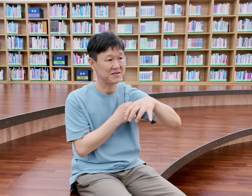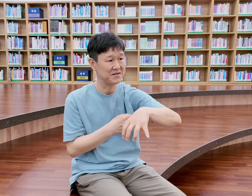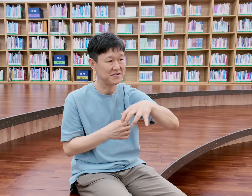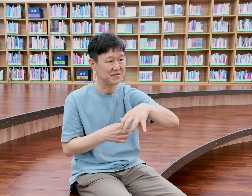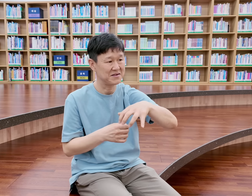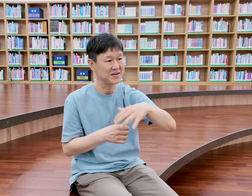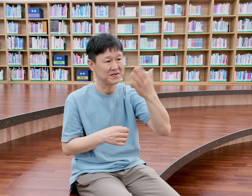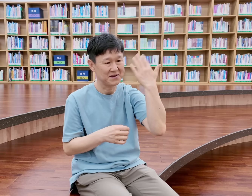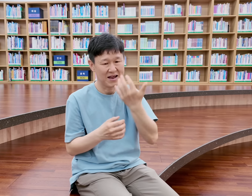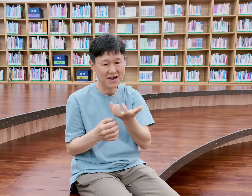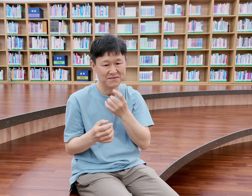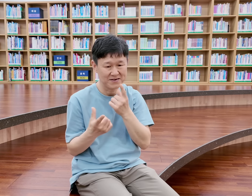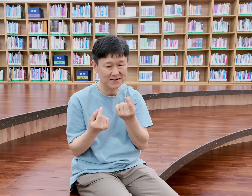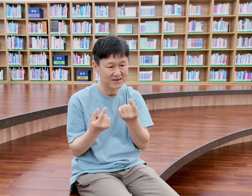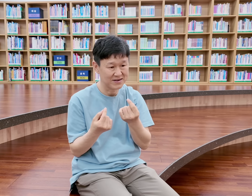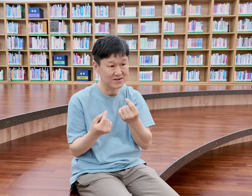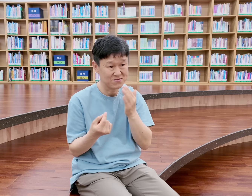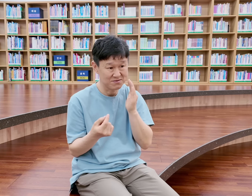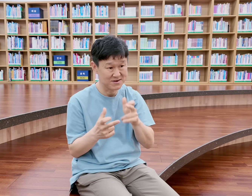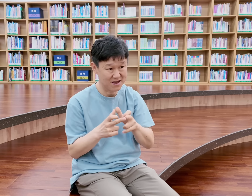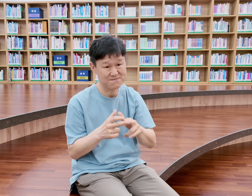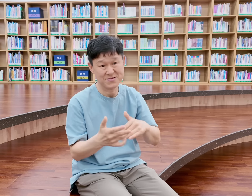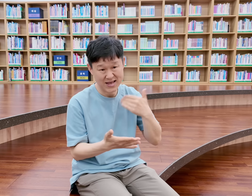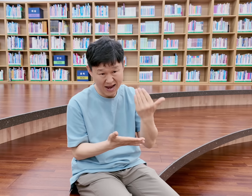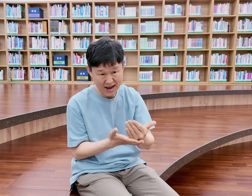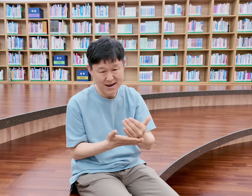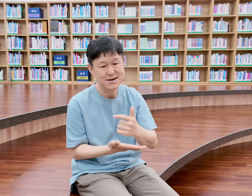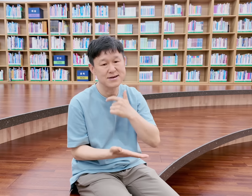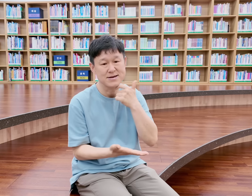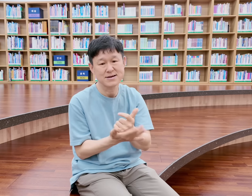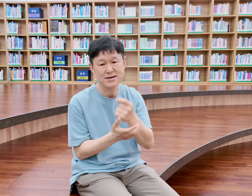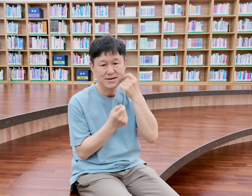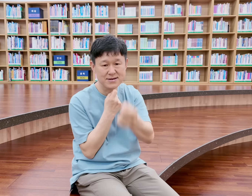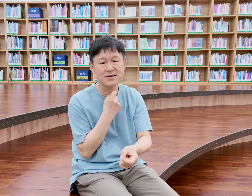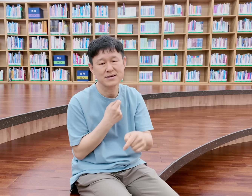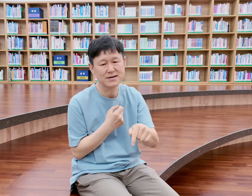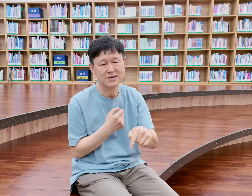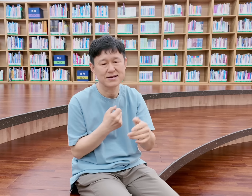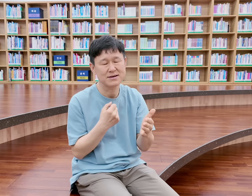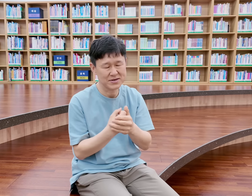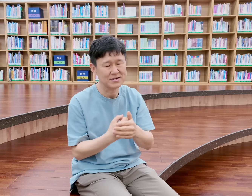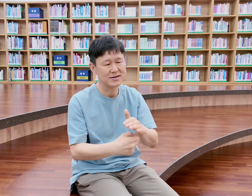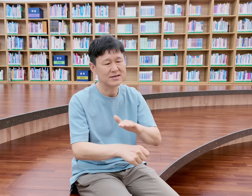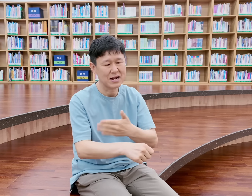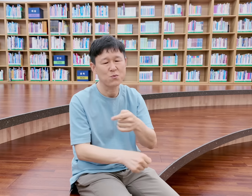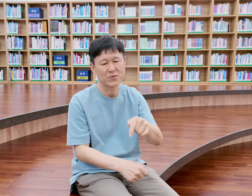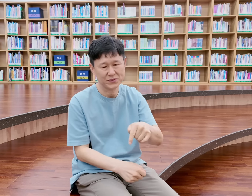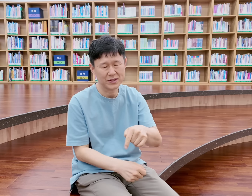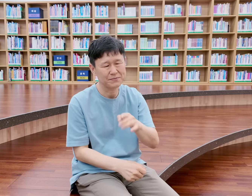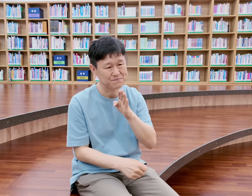I came here because I heard there were a lot of deaf people, but I was actually a bit disappointed.